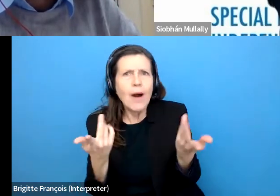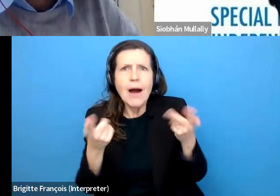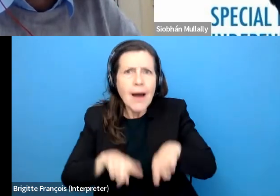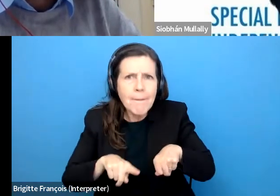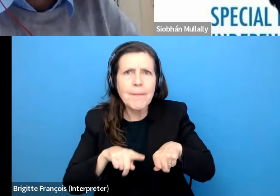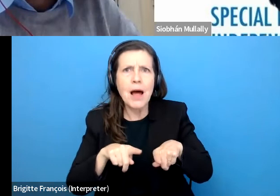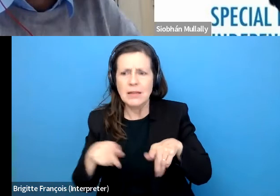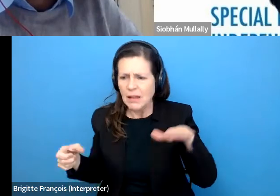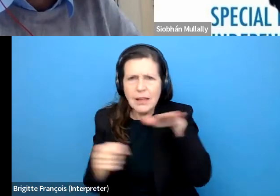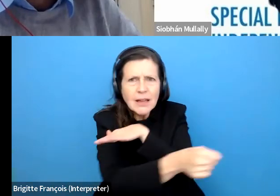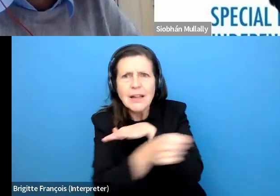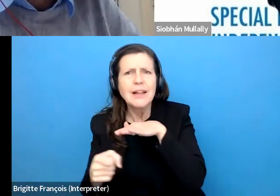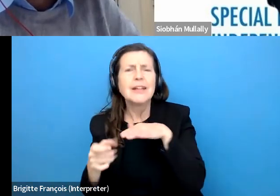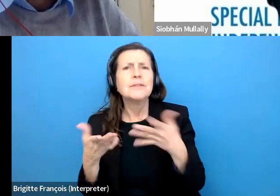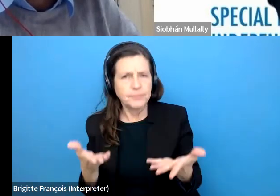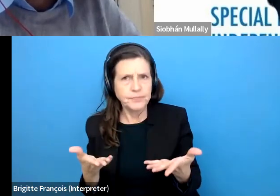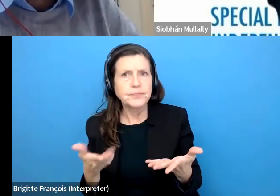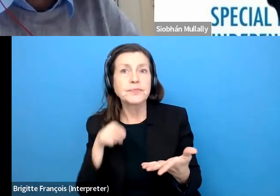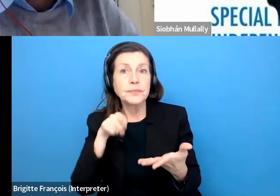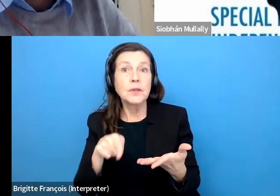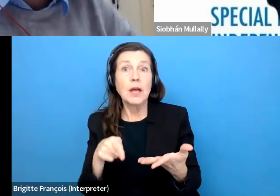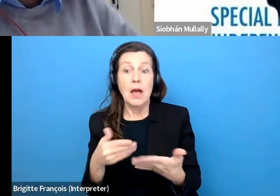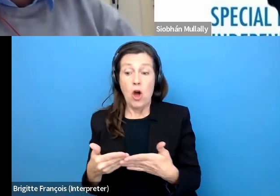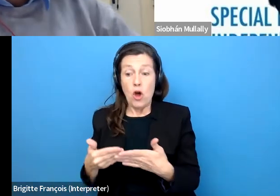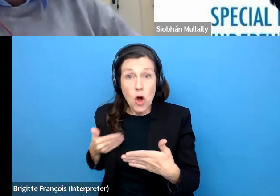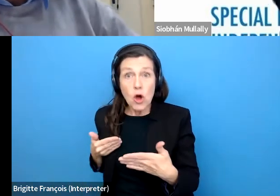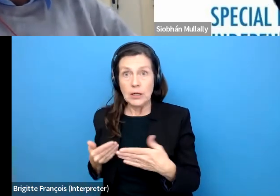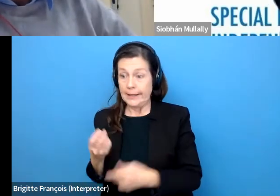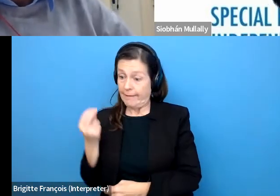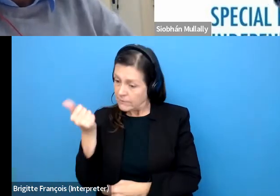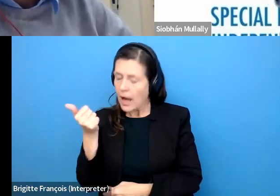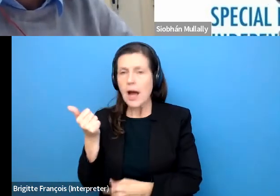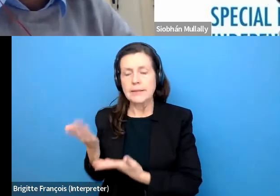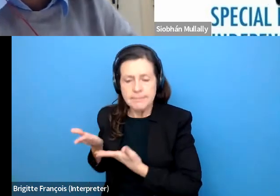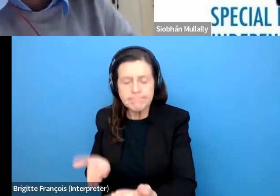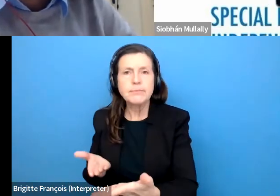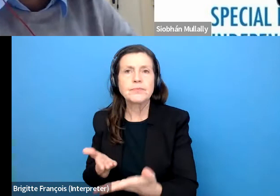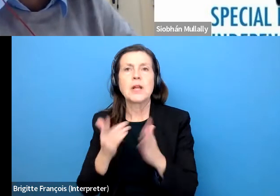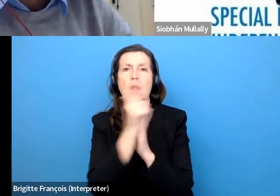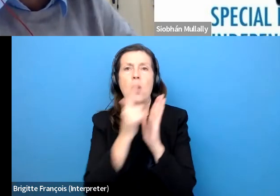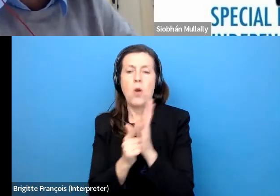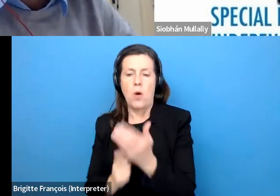That includes in the early provision of legal assistance. A particular problem that has been noted